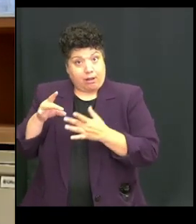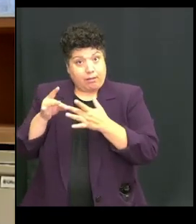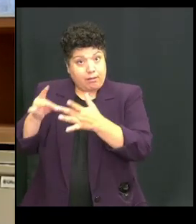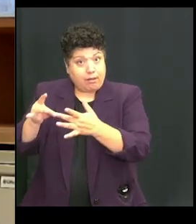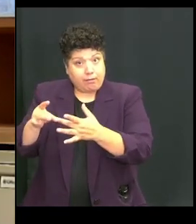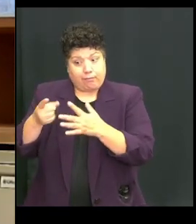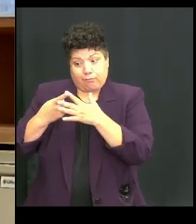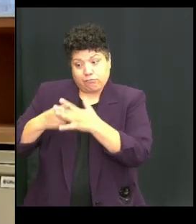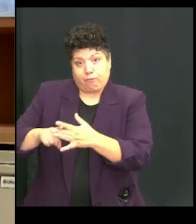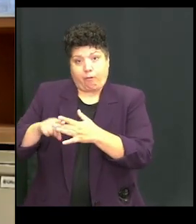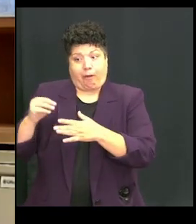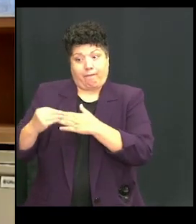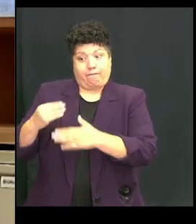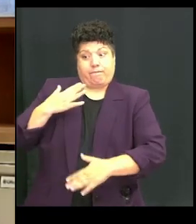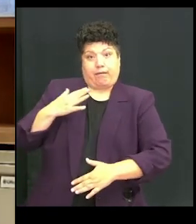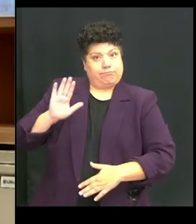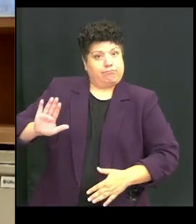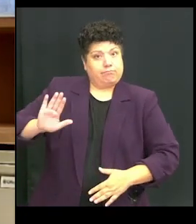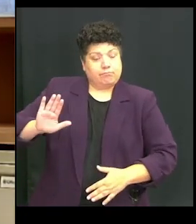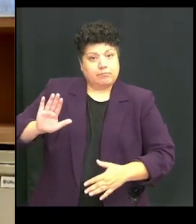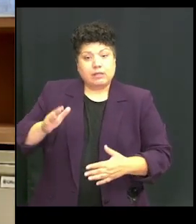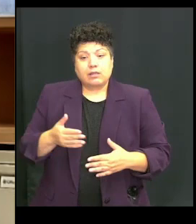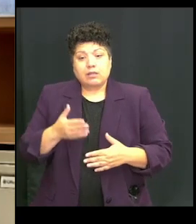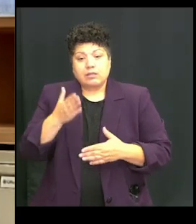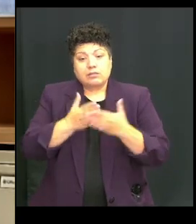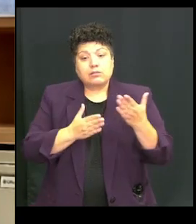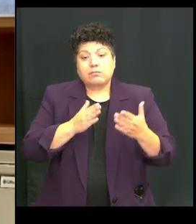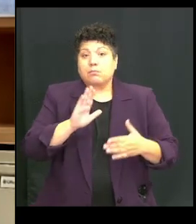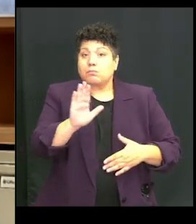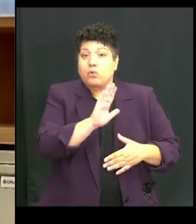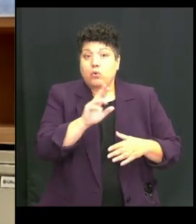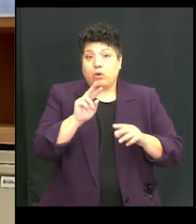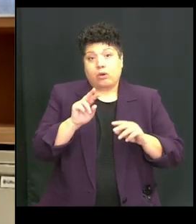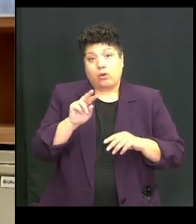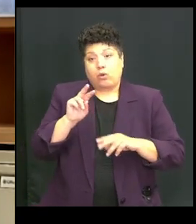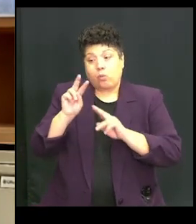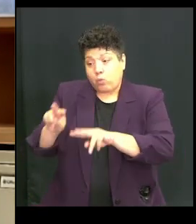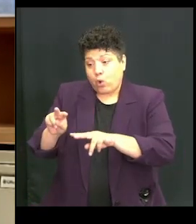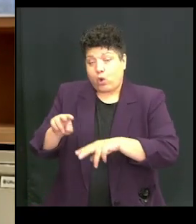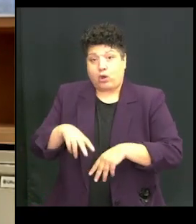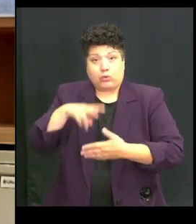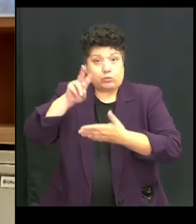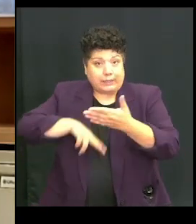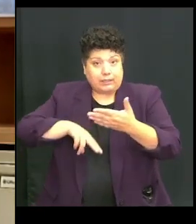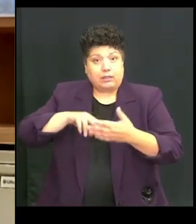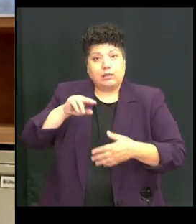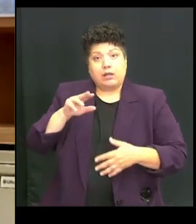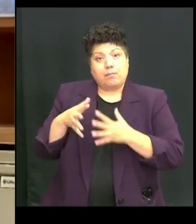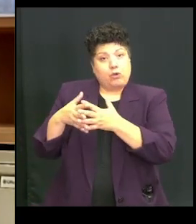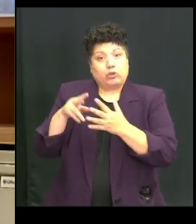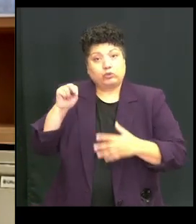So people that watch and read a lot of American news, they're more polarized than people that aren't.